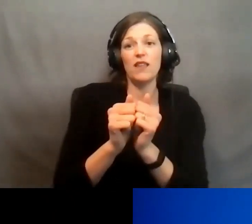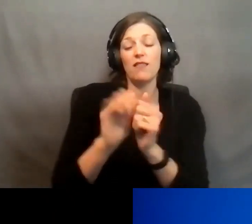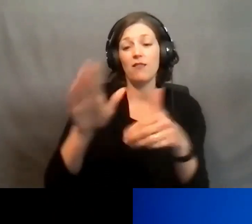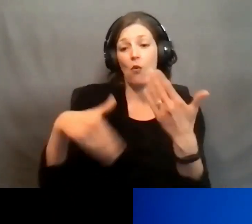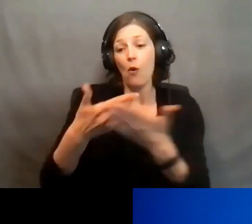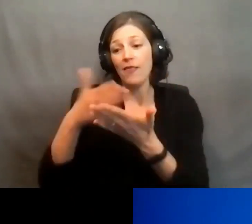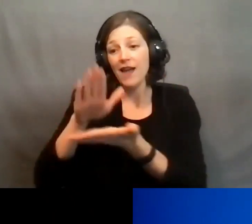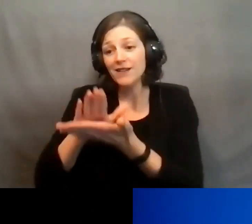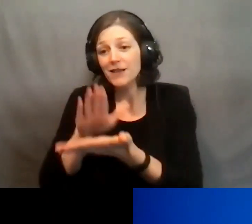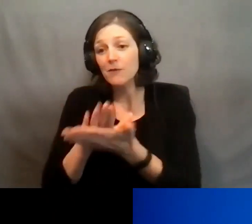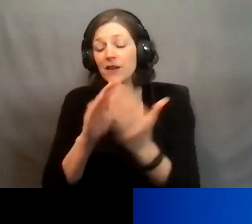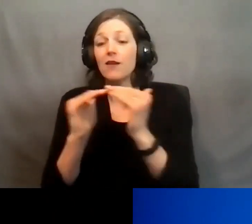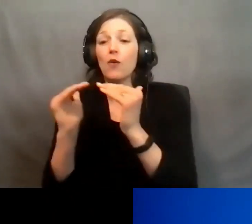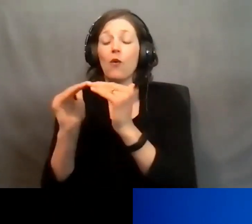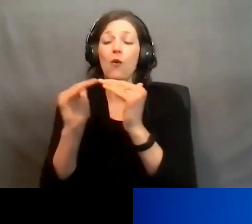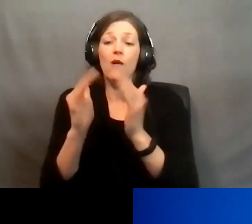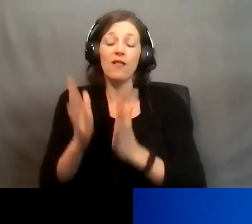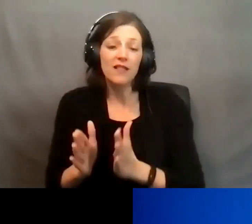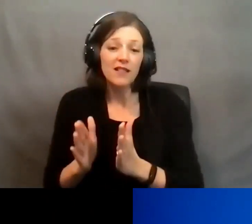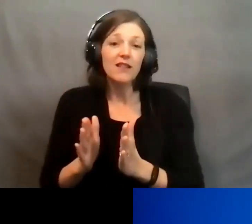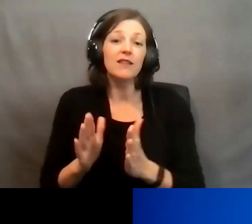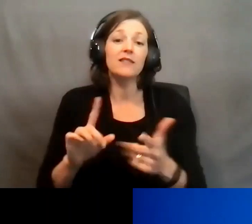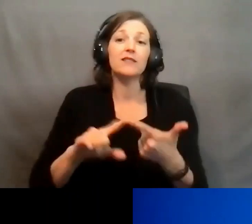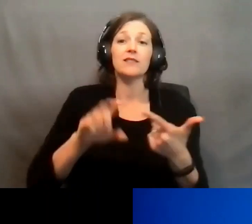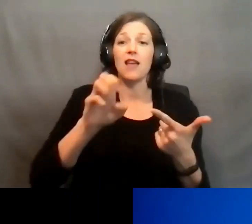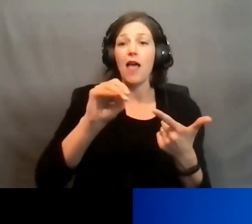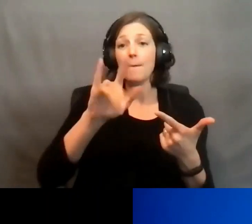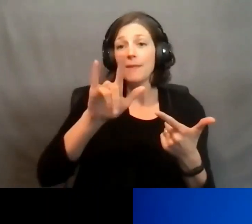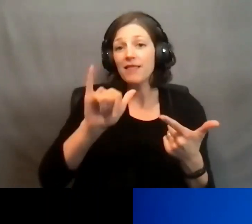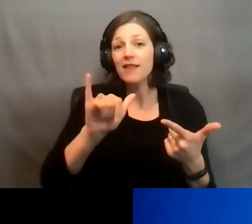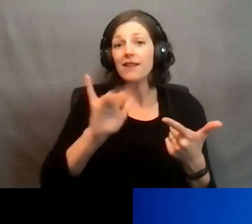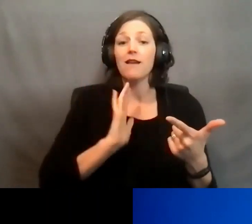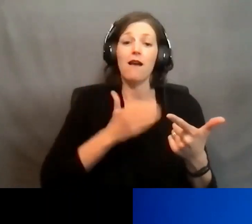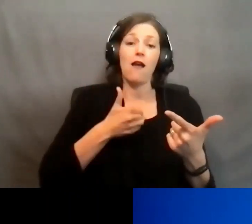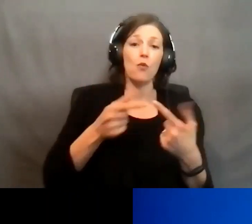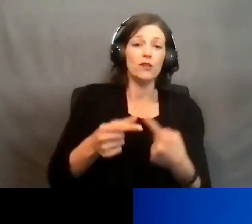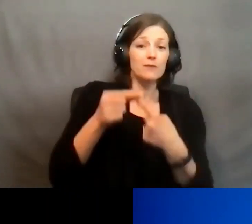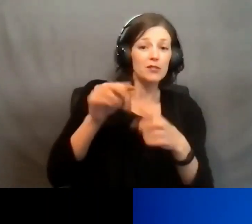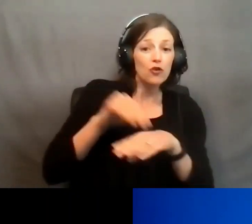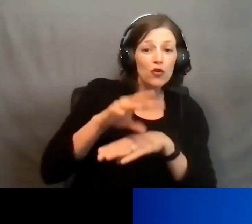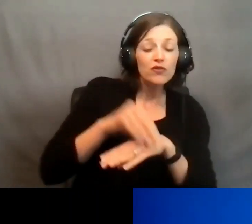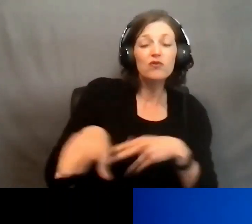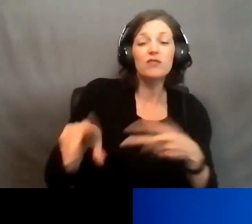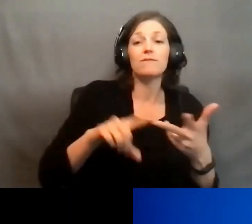13:46:15 , Emily as our special consultant, Scarritt that is the center of gravity